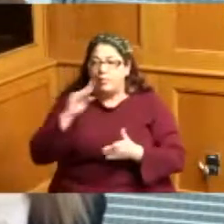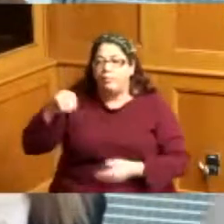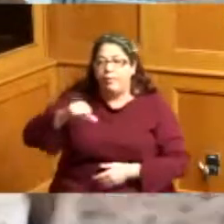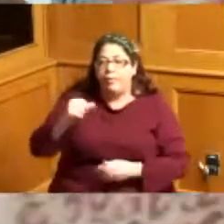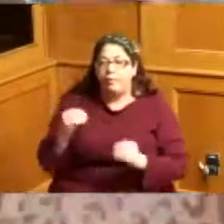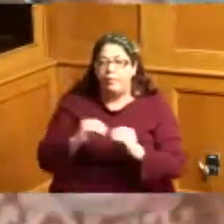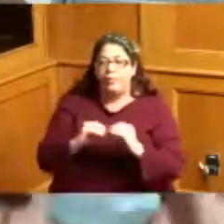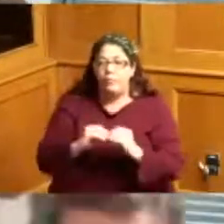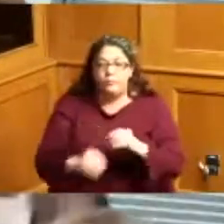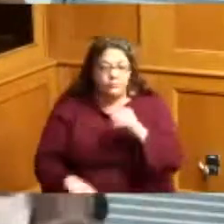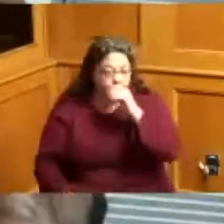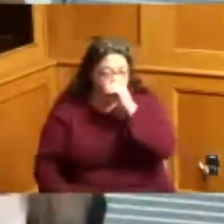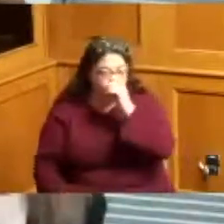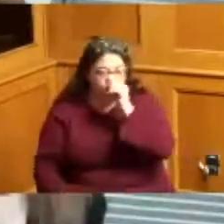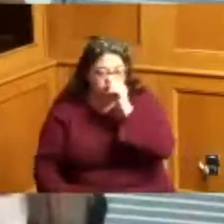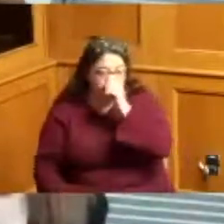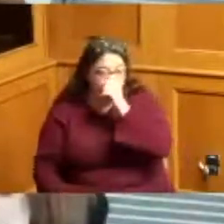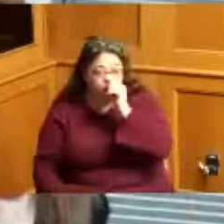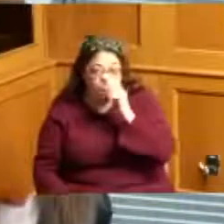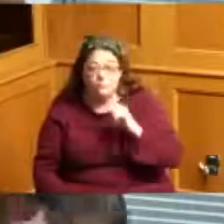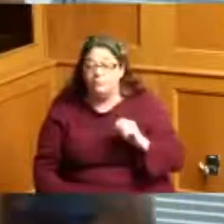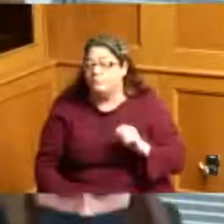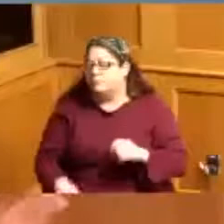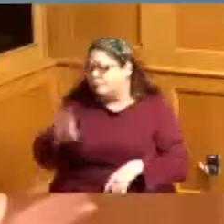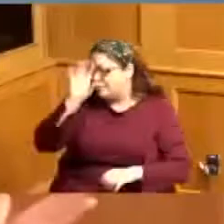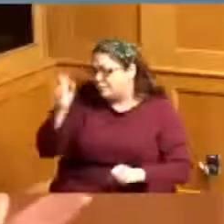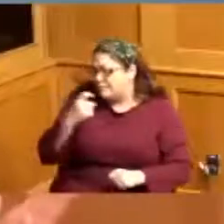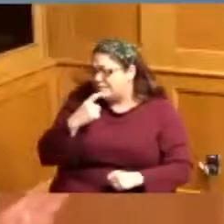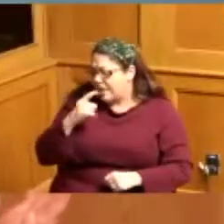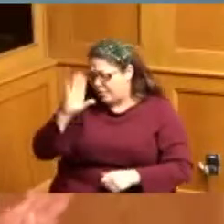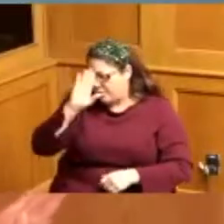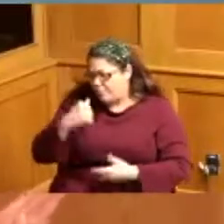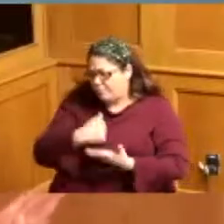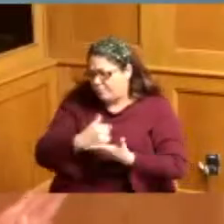so I know during that time though the the budget and the funding was not where it needed to be